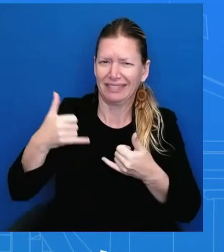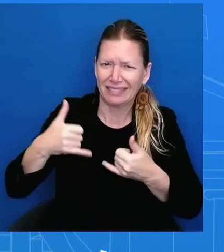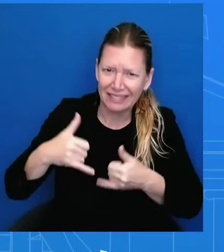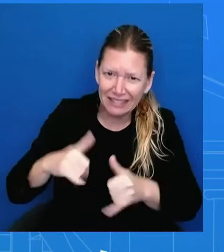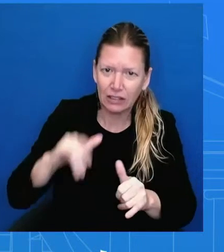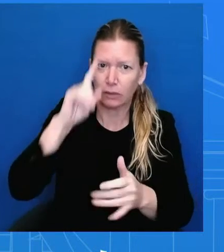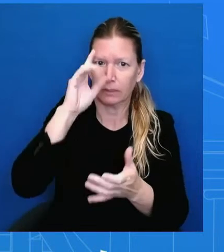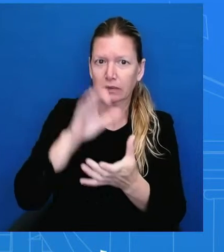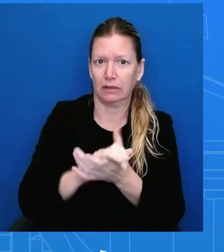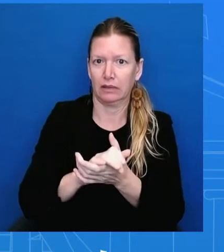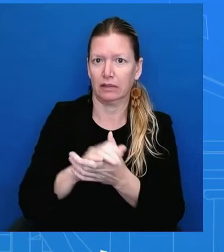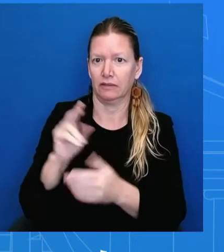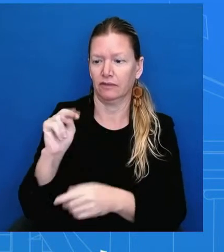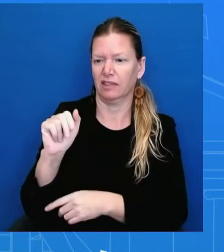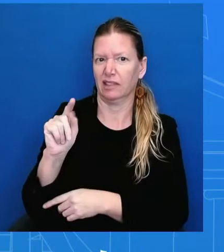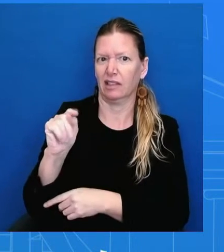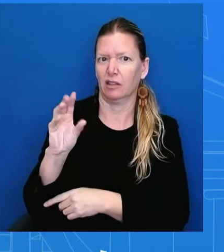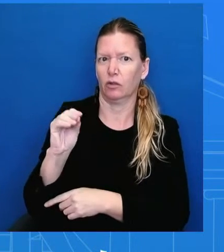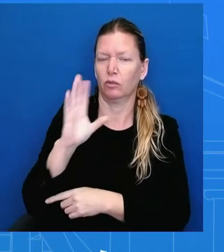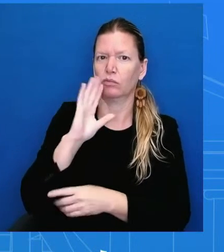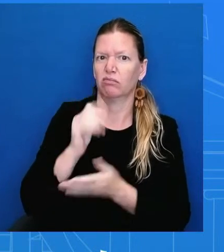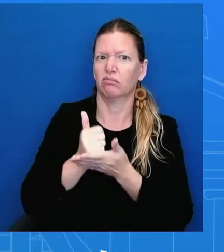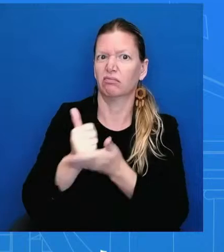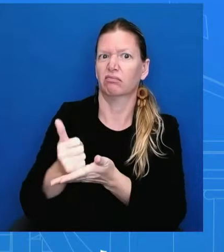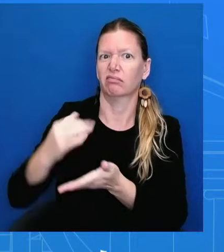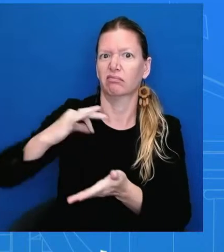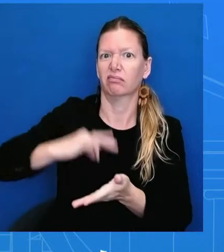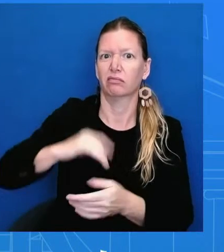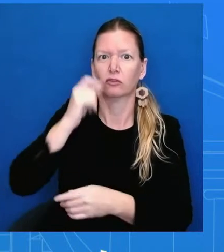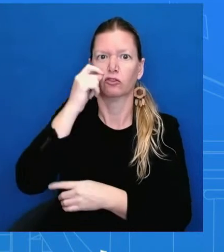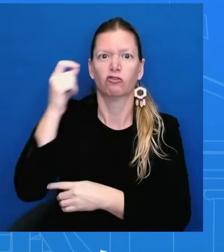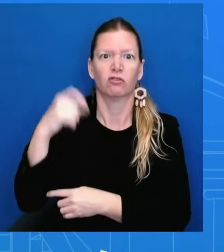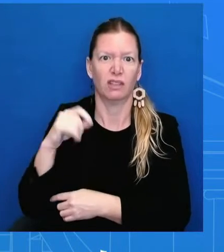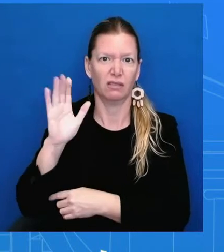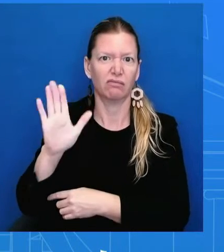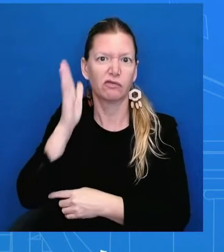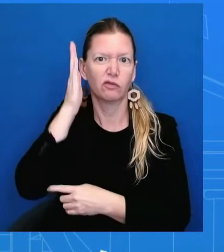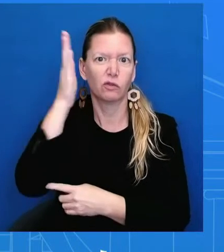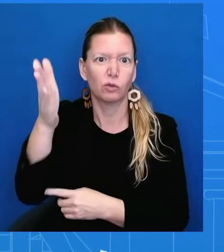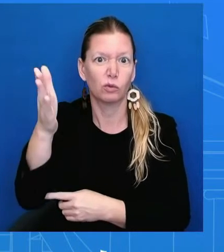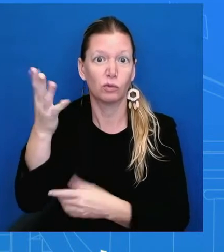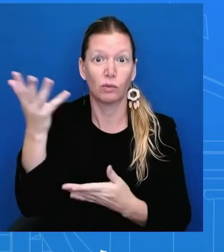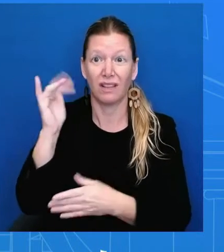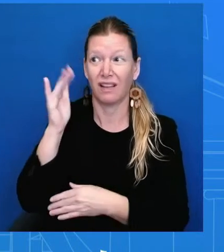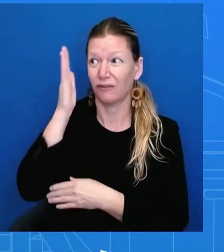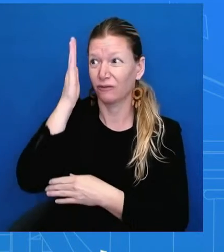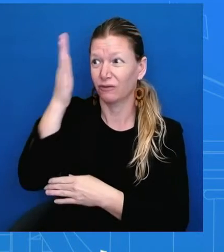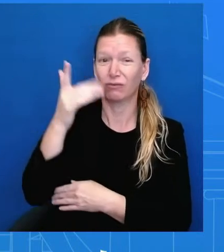What that future looks like depends on an awful lot of factors. Right now, you've got a war going on inside Ukraine, and the focus, rightly,